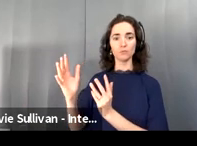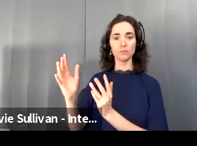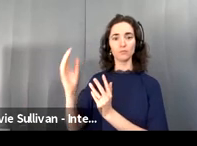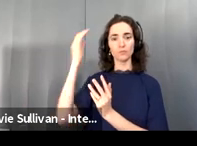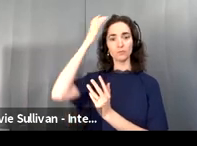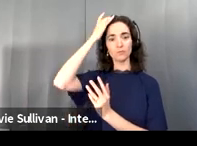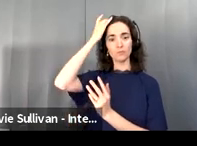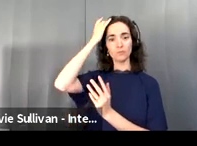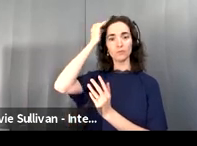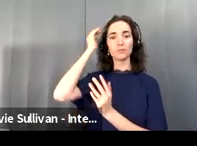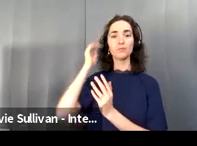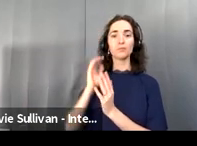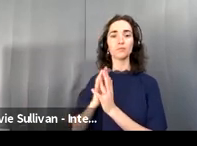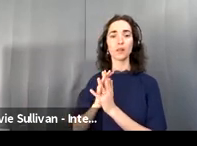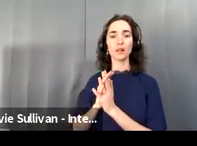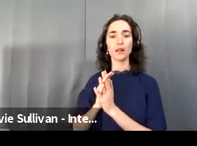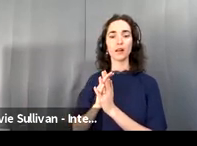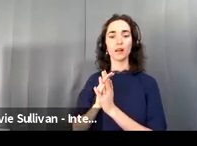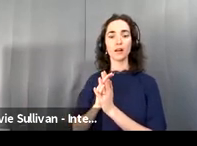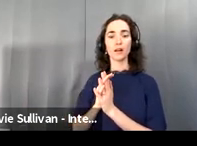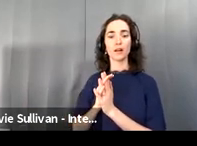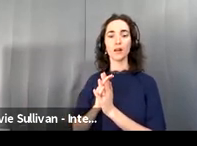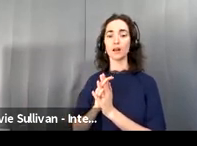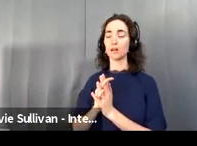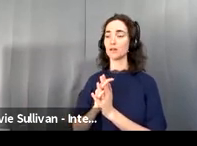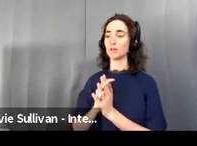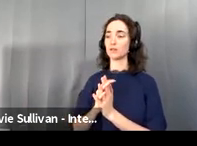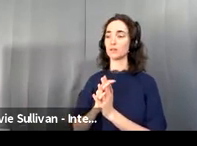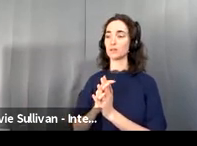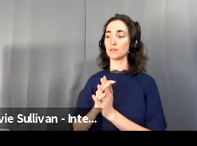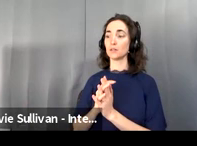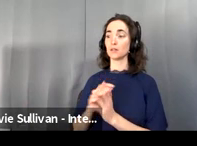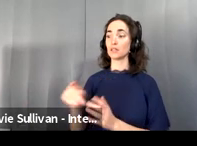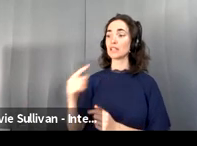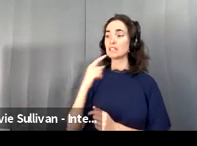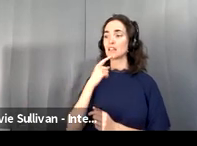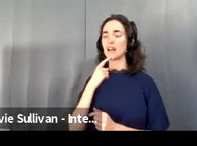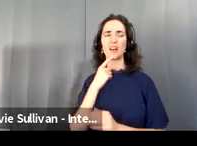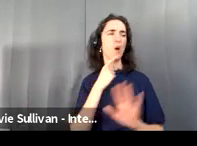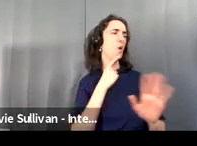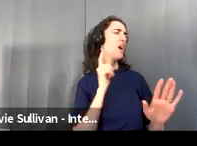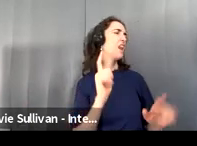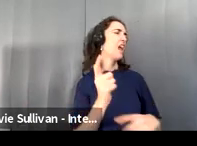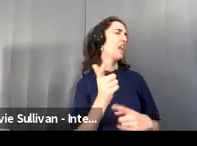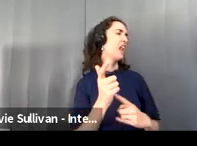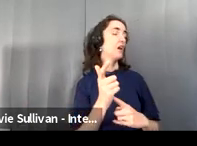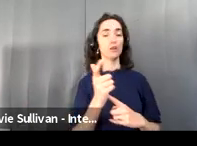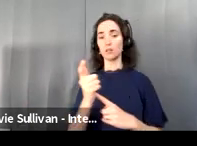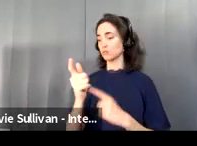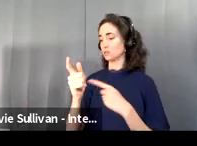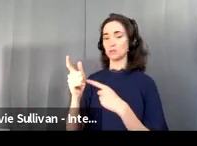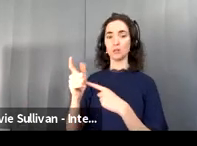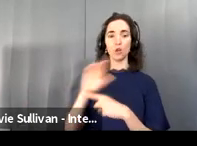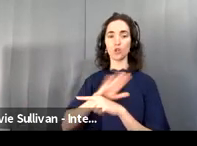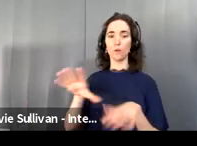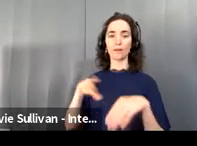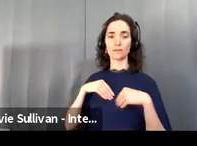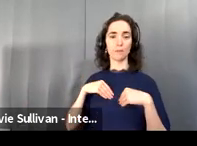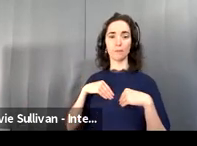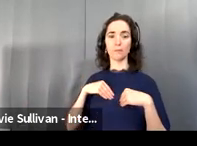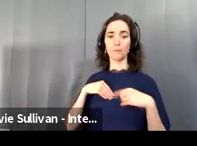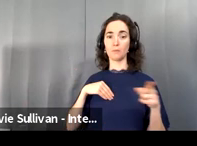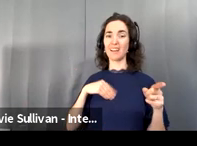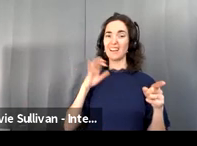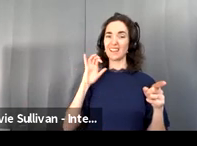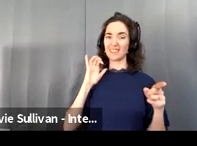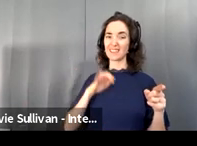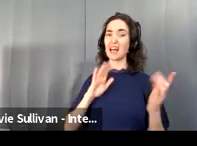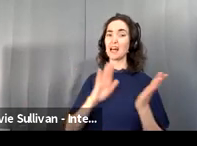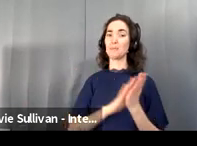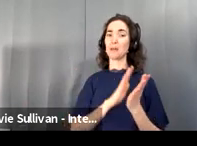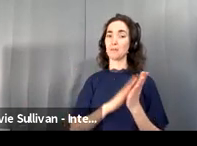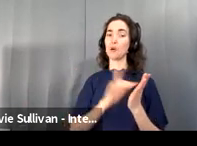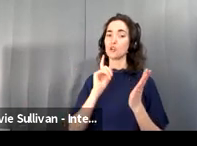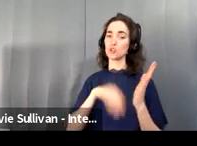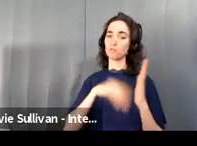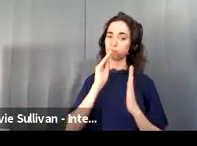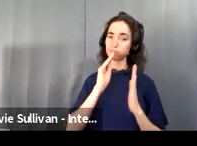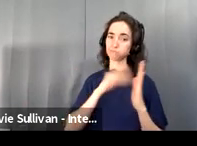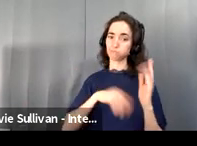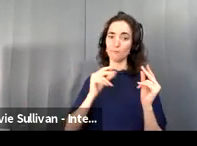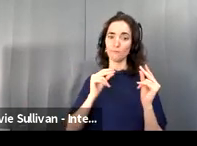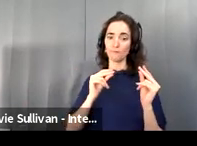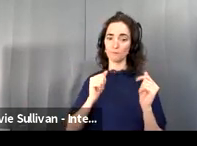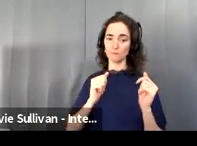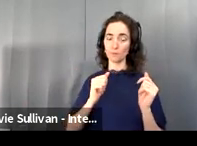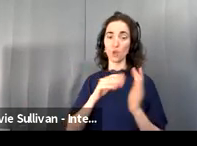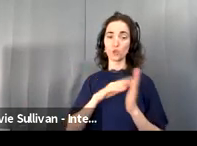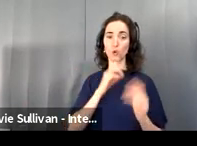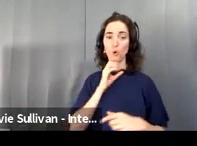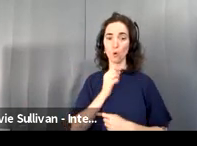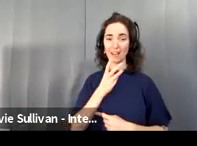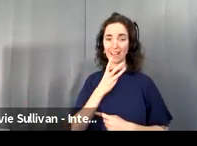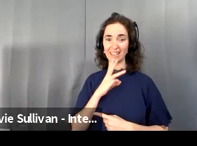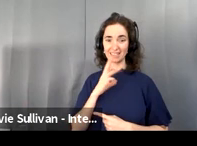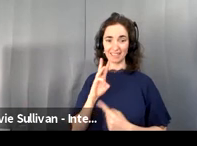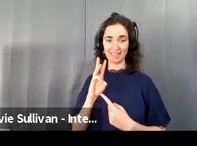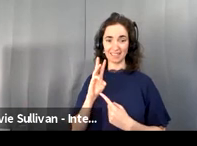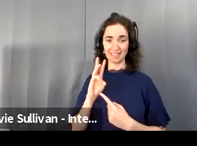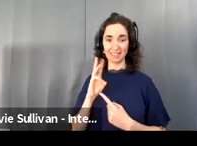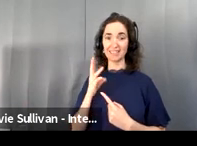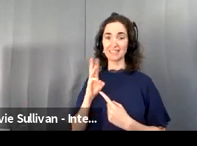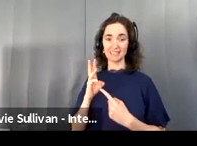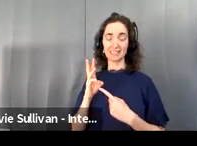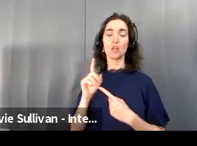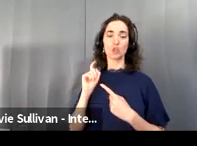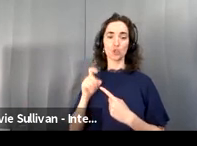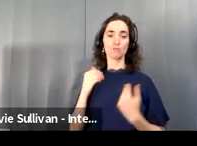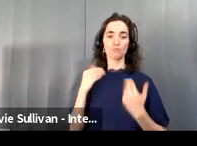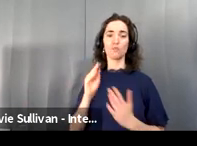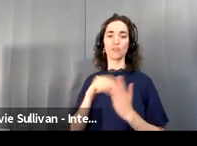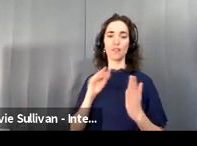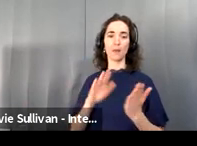And the thing is, don't ever just accept the fact of them saying, Oh, well, we'll just do it later. No, the transition page should actually be done immediately once that student is turning age 16, that should be.